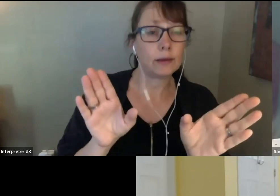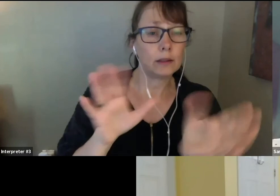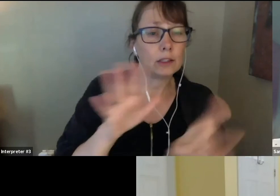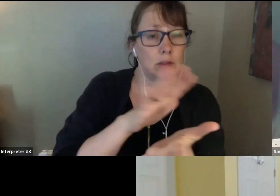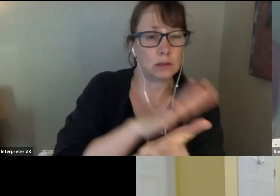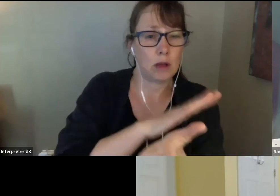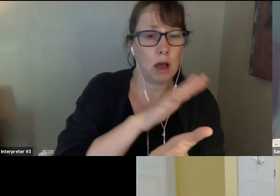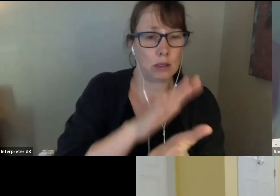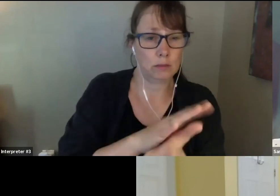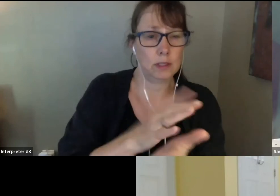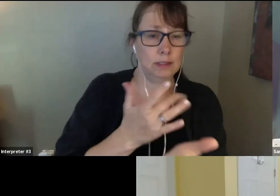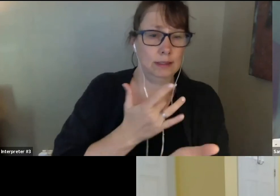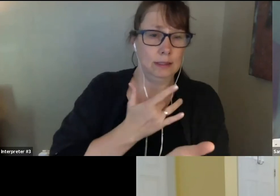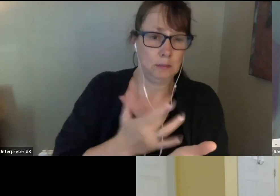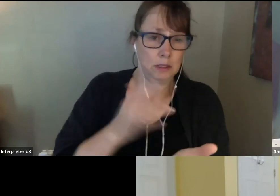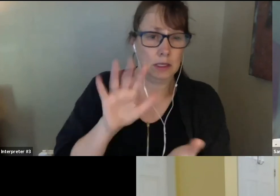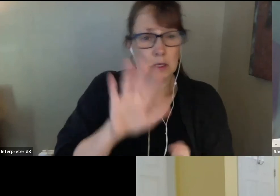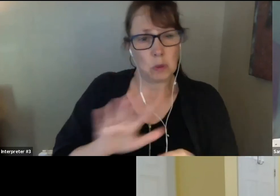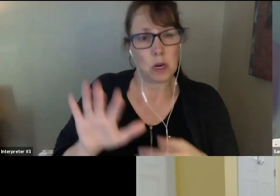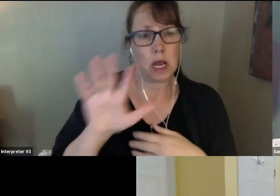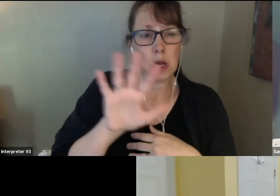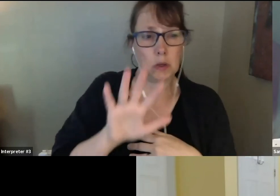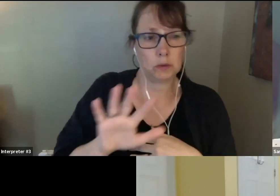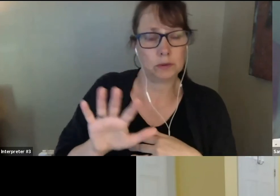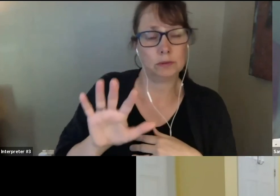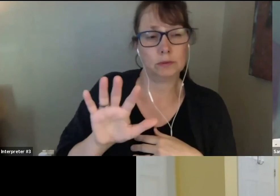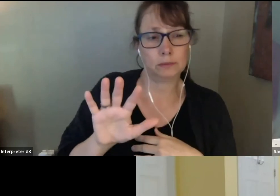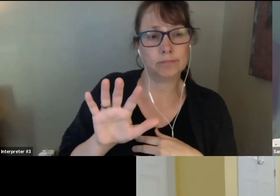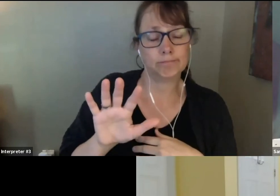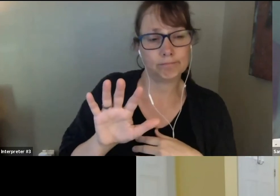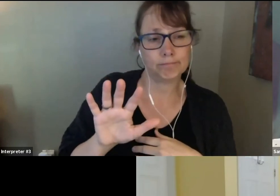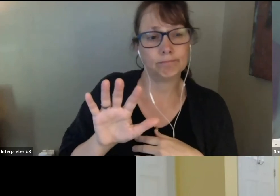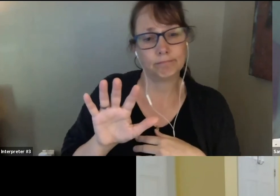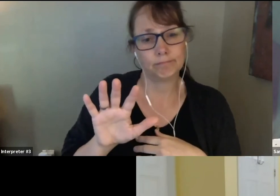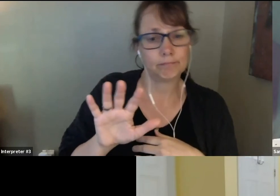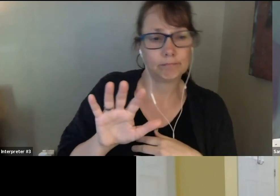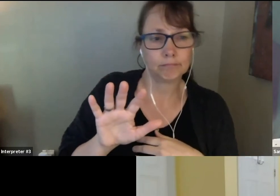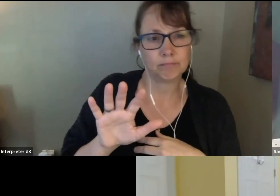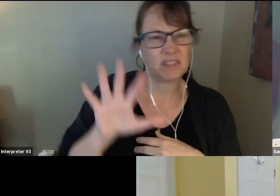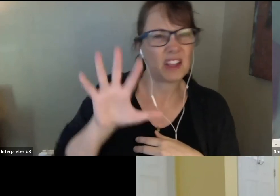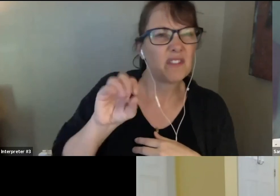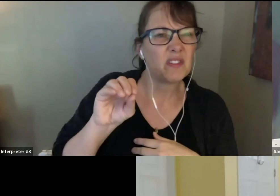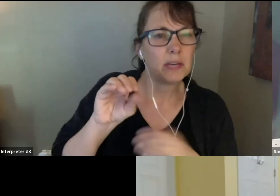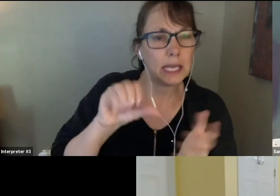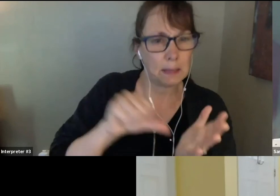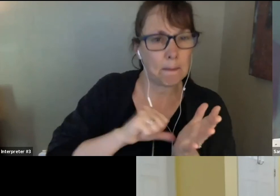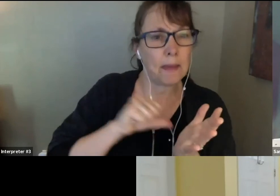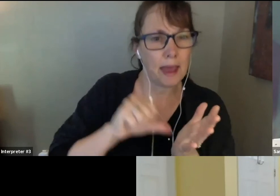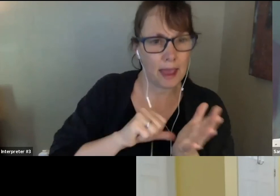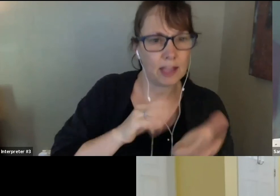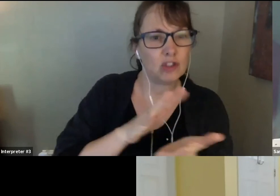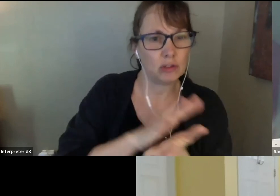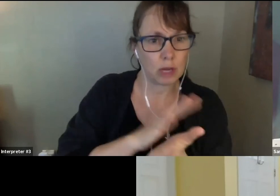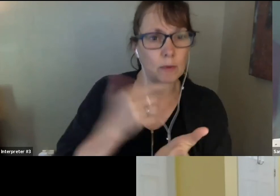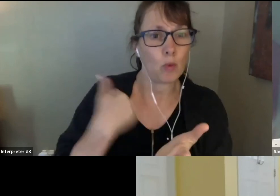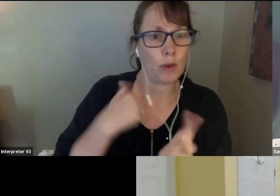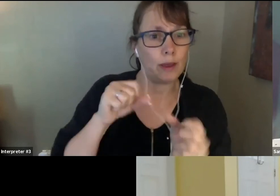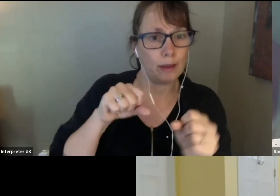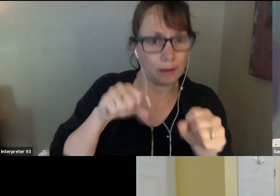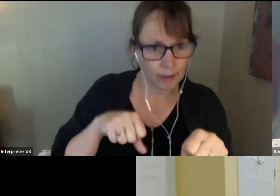going to be on the order of a 50-page document that’s something we can present to Congress